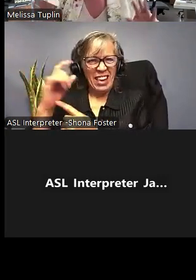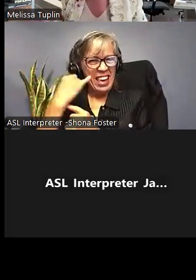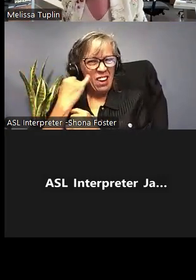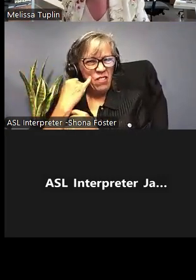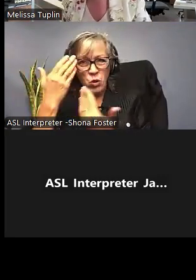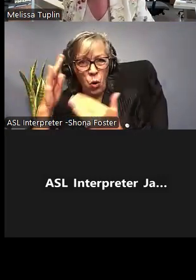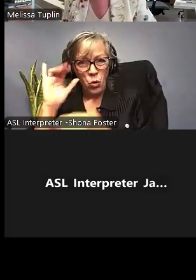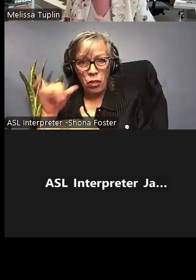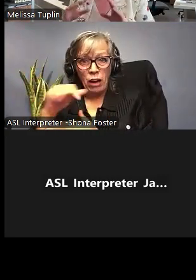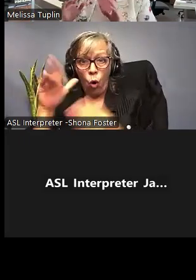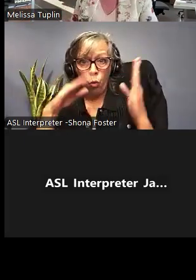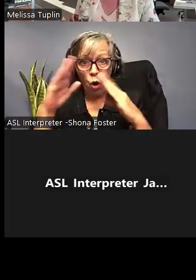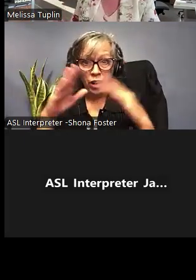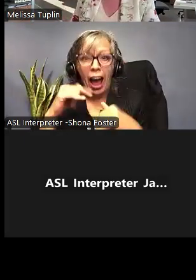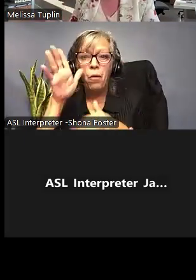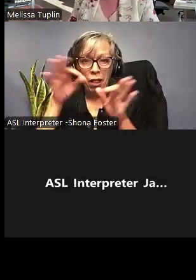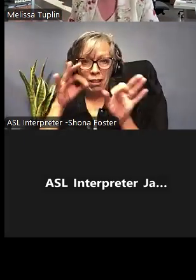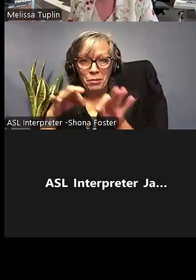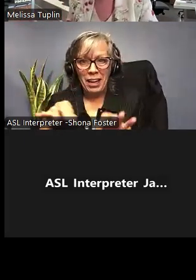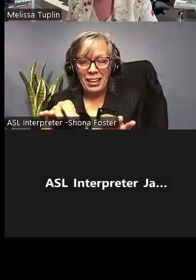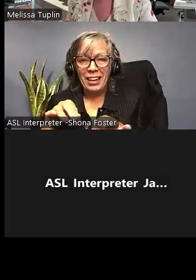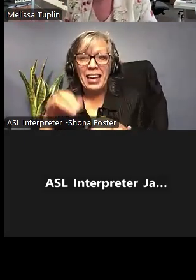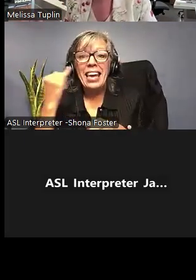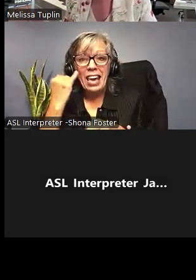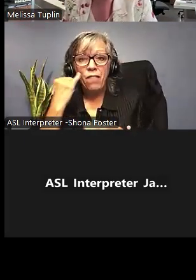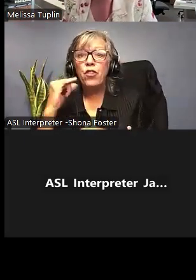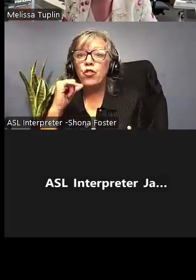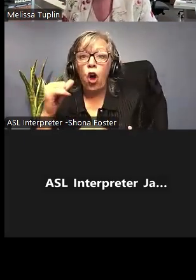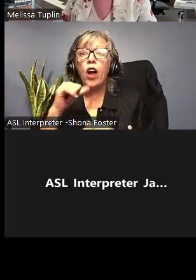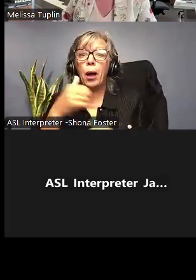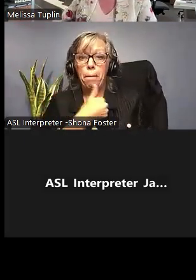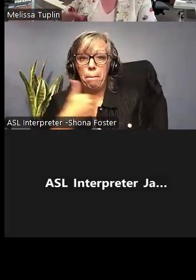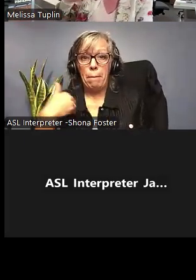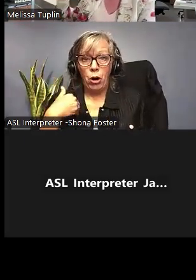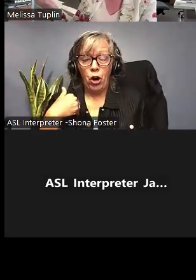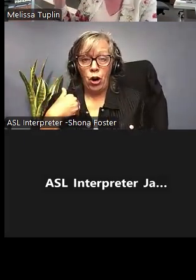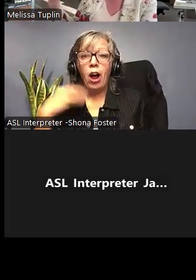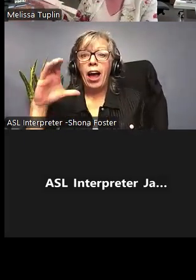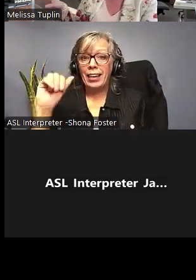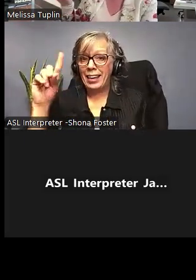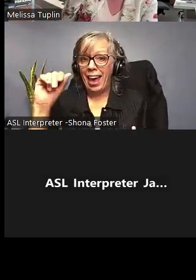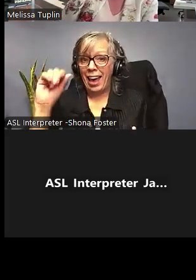don't worry, because that probably means you don't have a CADAC number. This is an external program